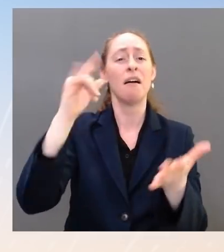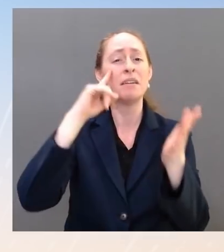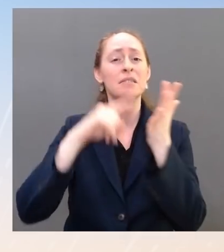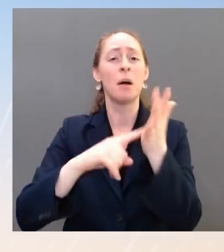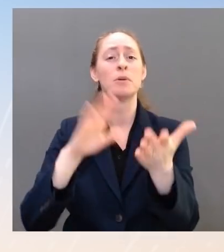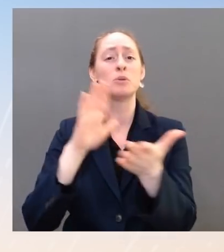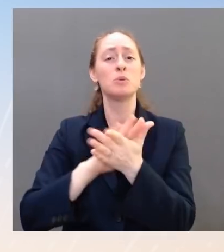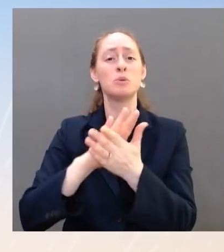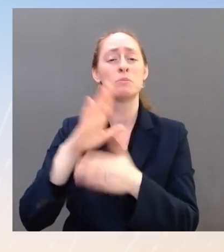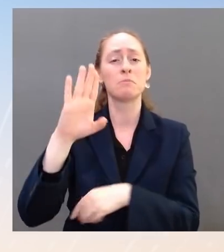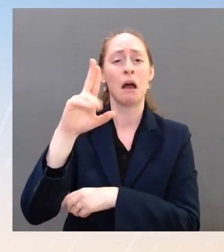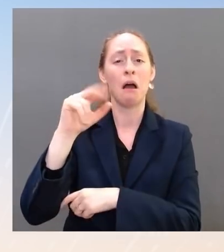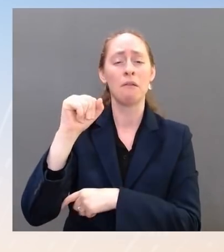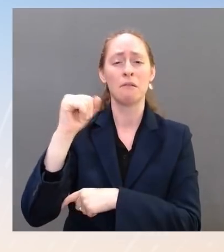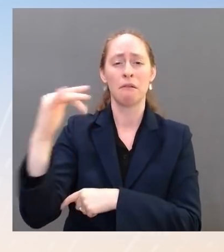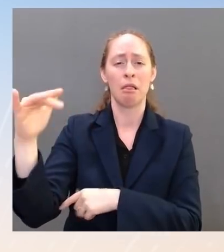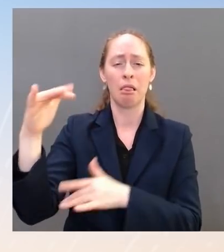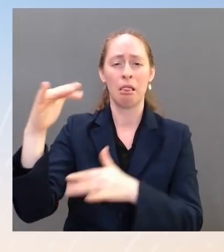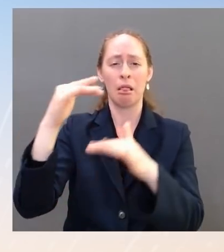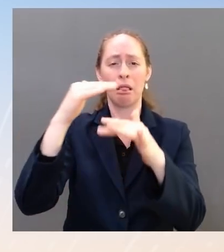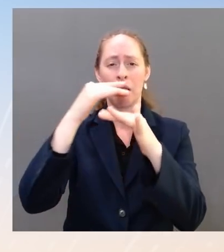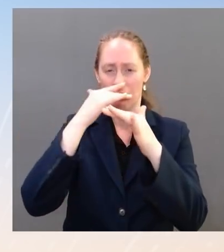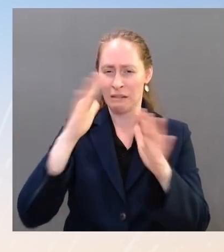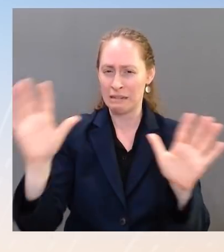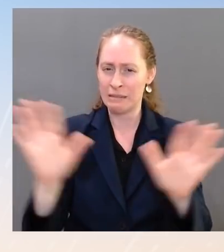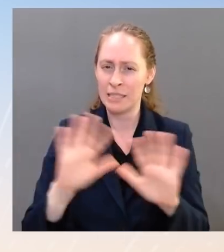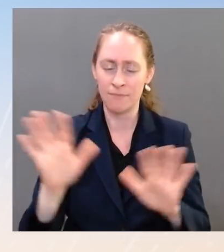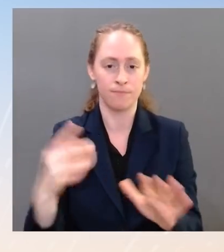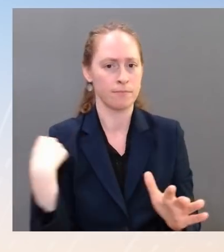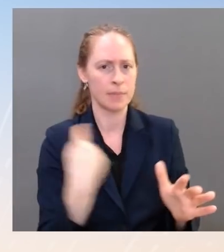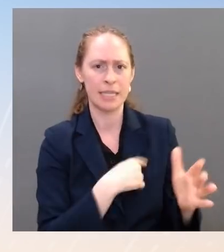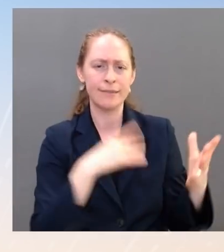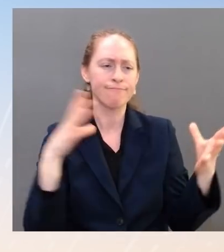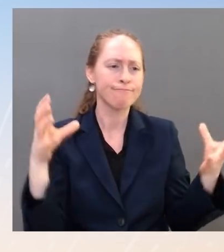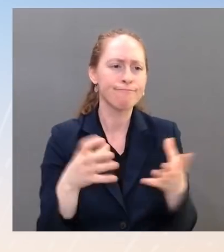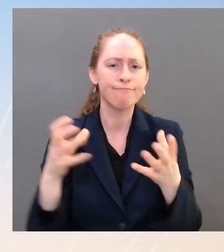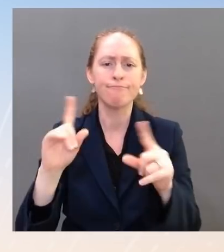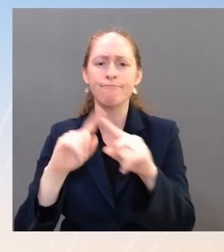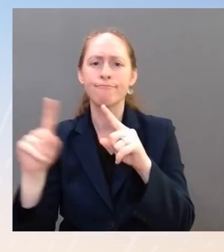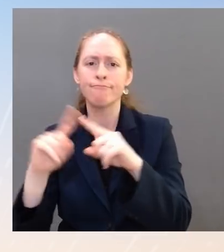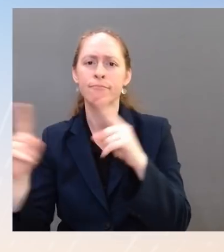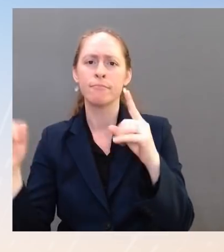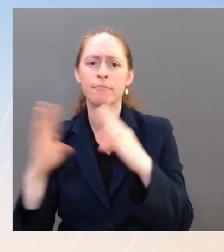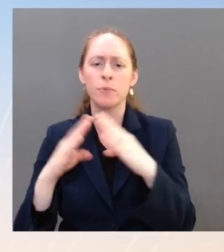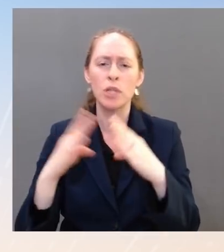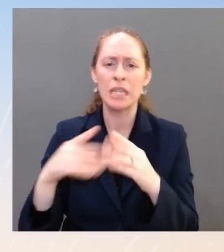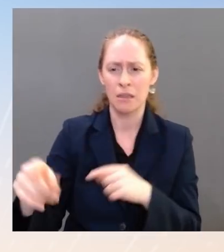poisoned or visiting schools in Jackson, Mississippi, where the water pressure was so low school with council canceled,